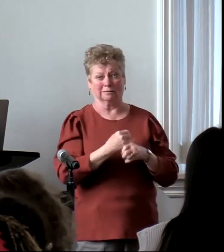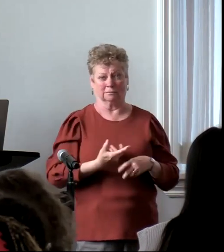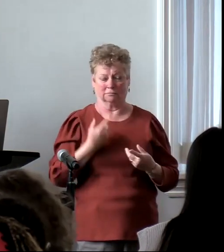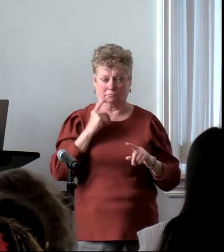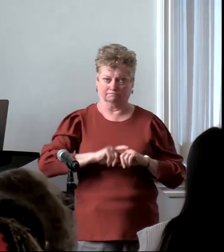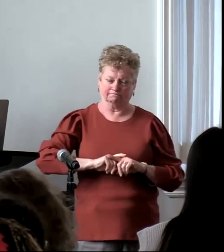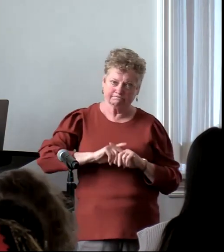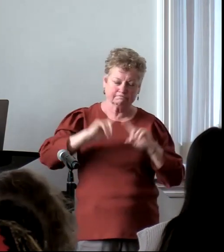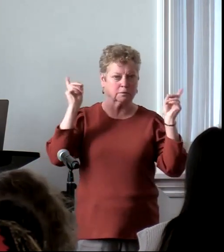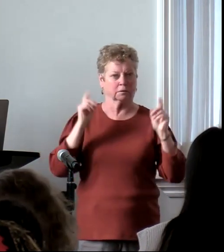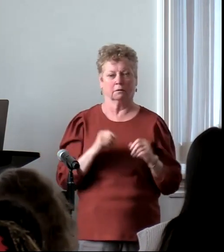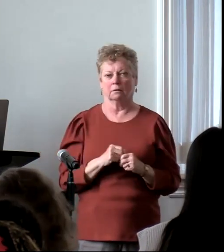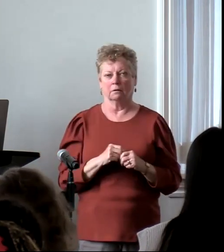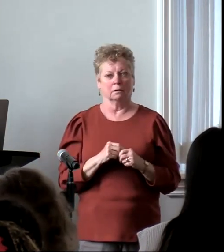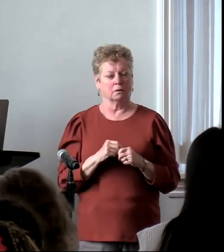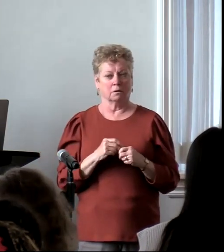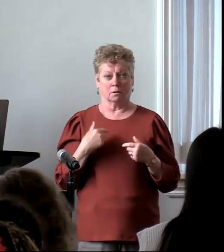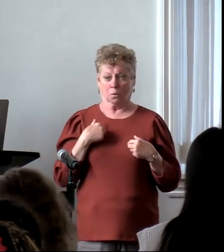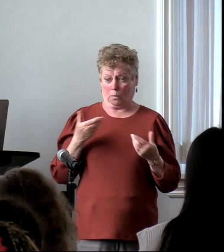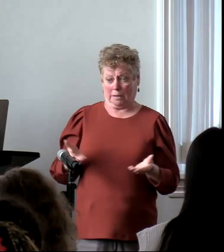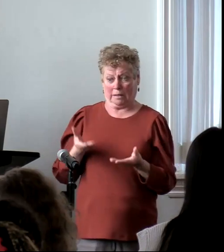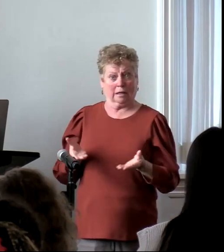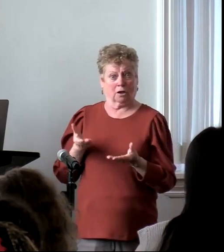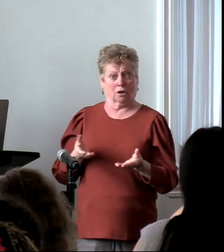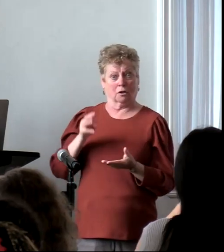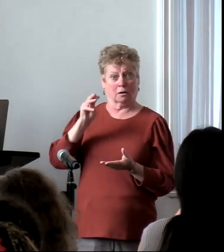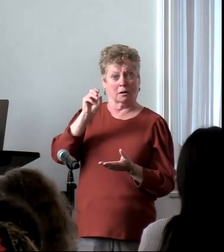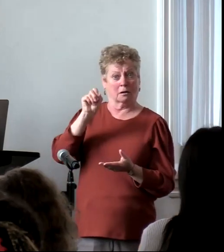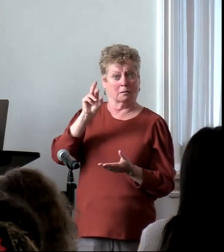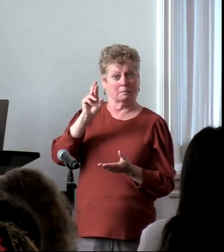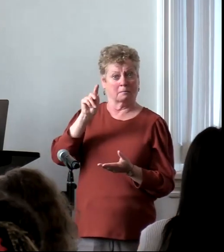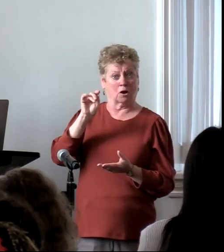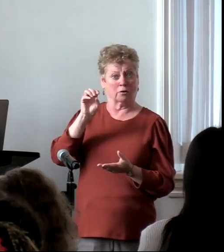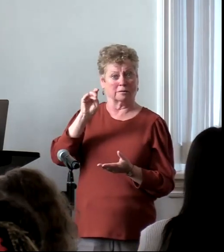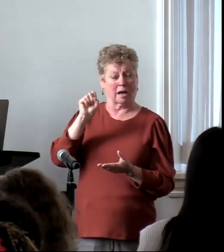We as Maritimers actually have amongst the highest experiences